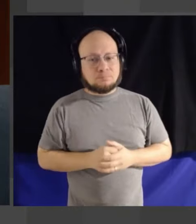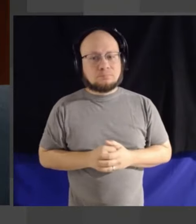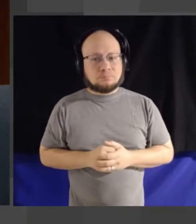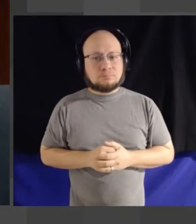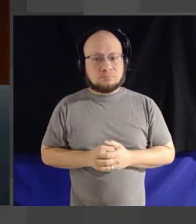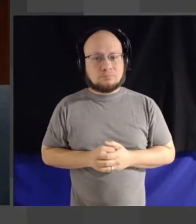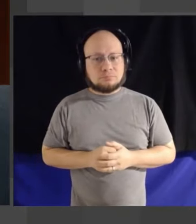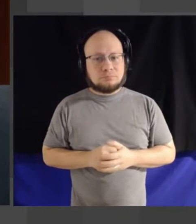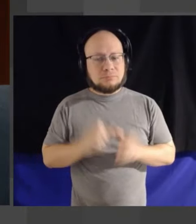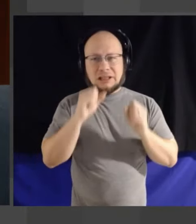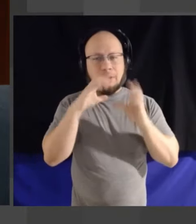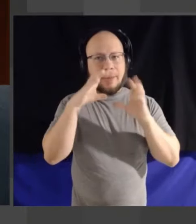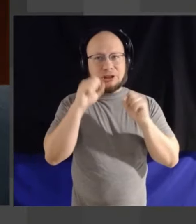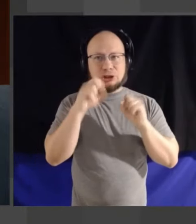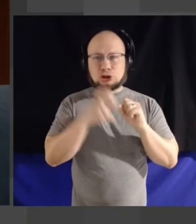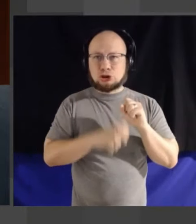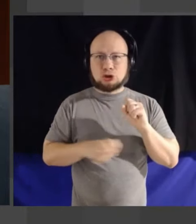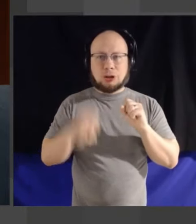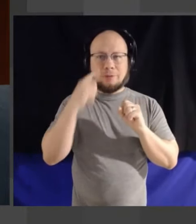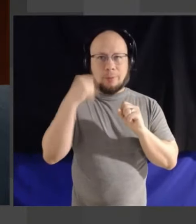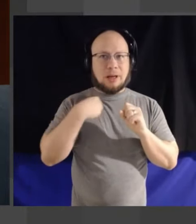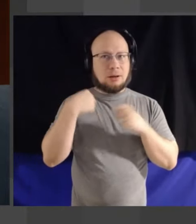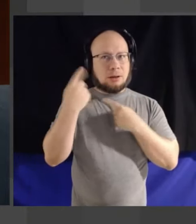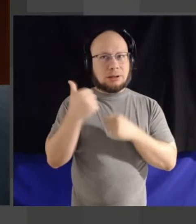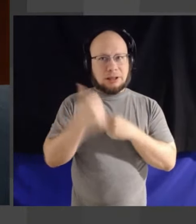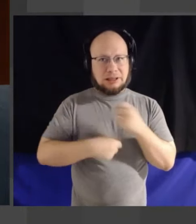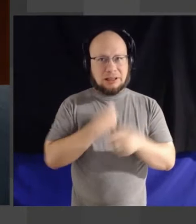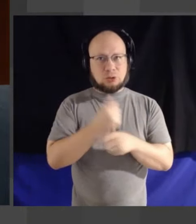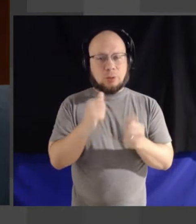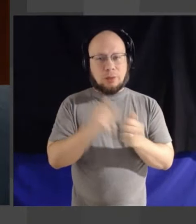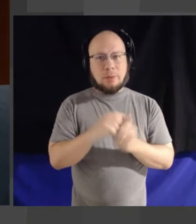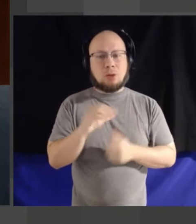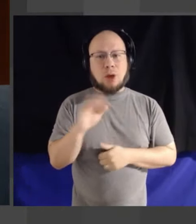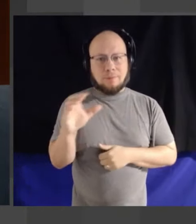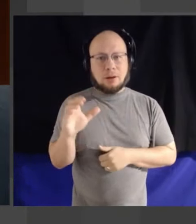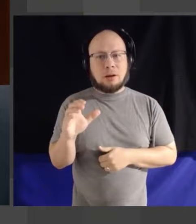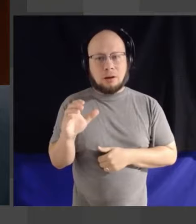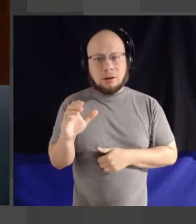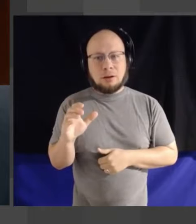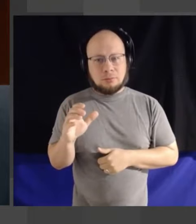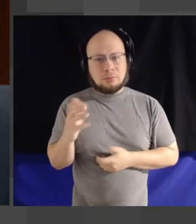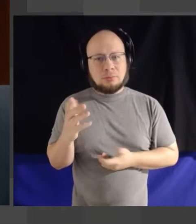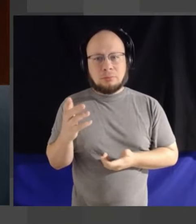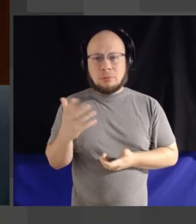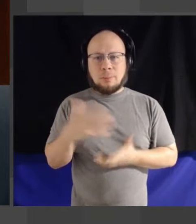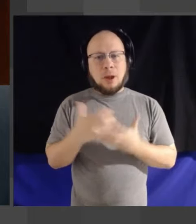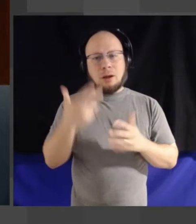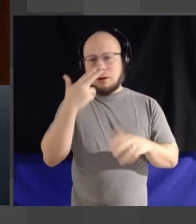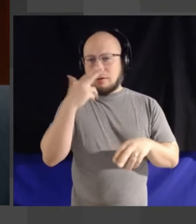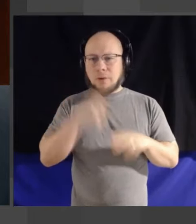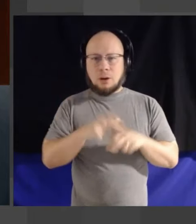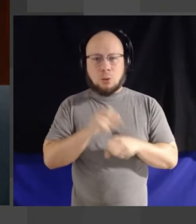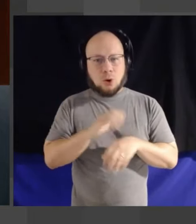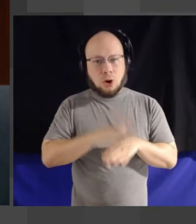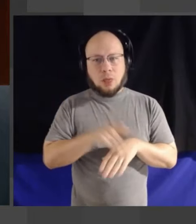IT'S TRUE. IT HAS BEEN AN AMAZING JOURNEY